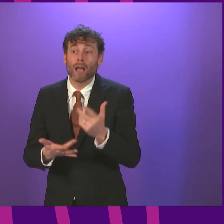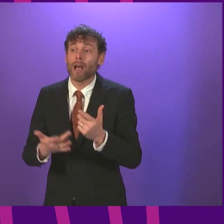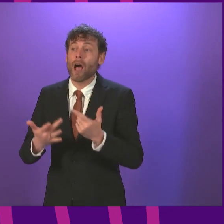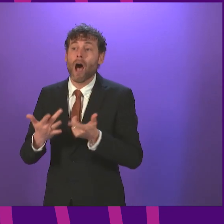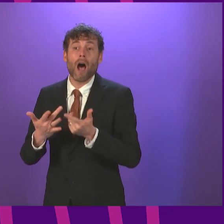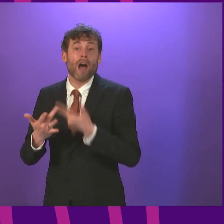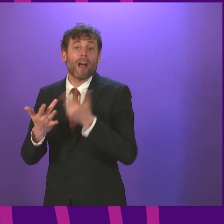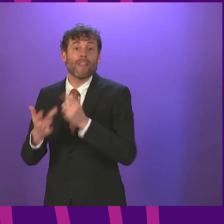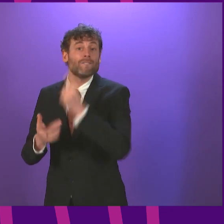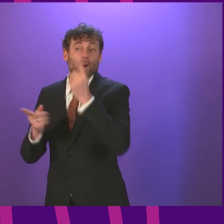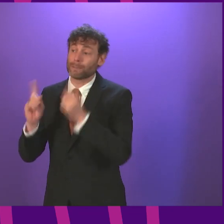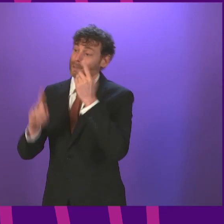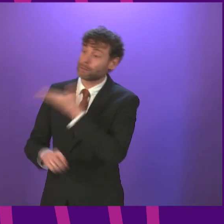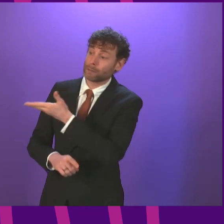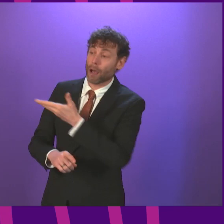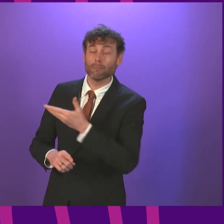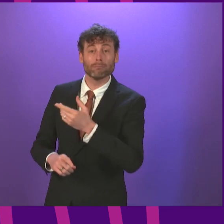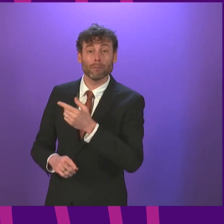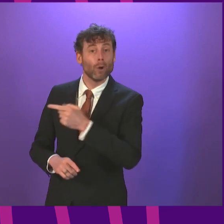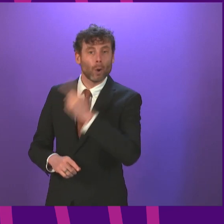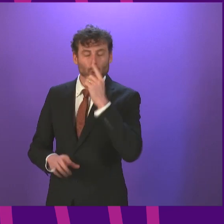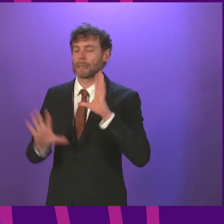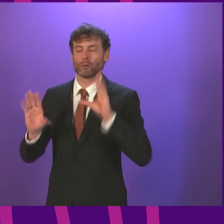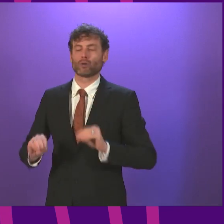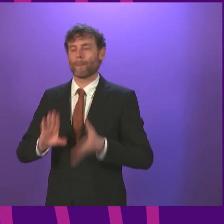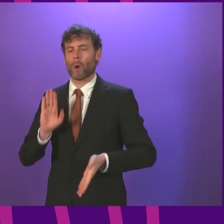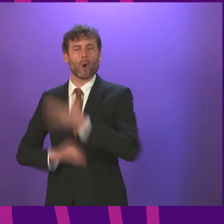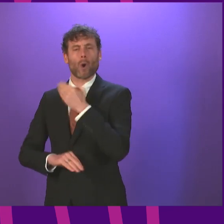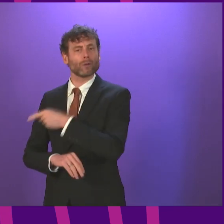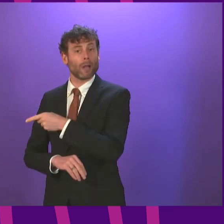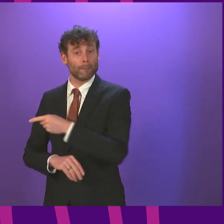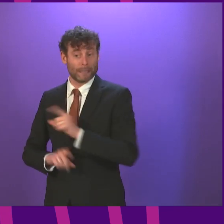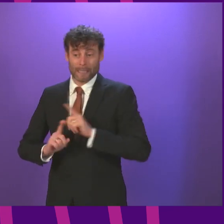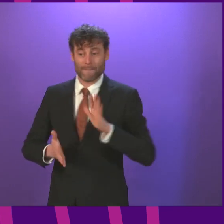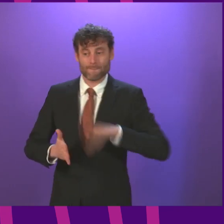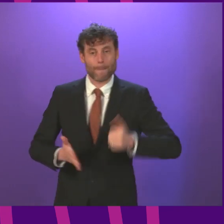any First Minister in the job has to take decisions on the basis of the array of advice